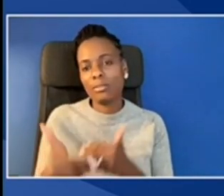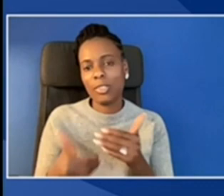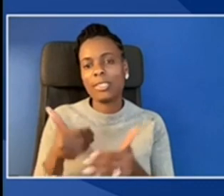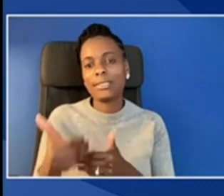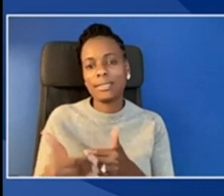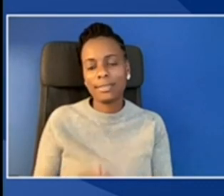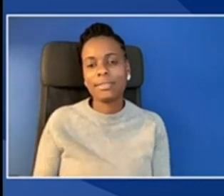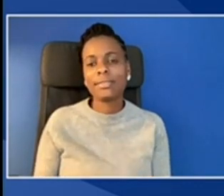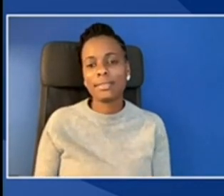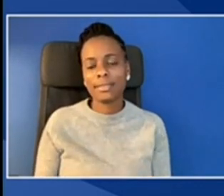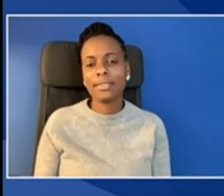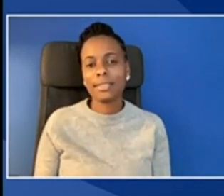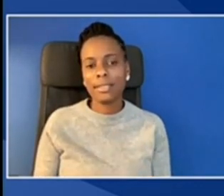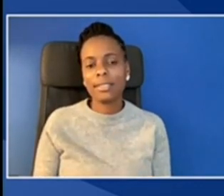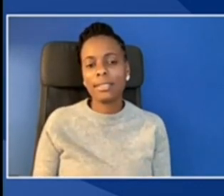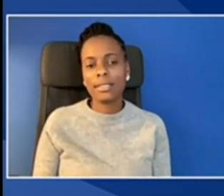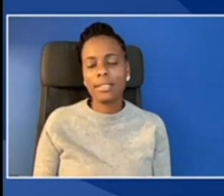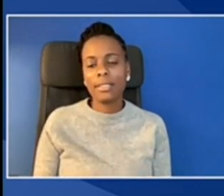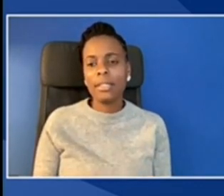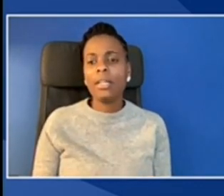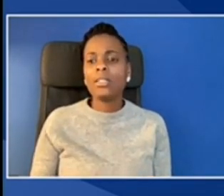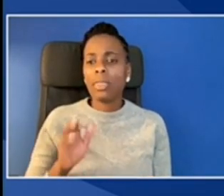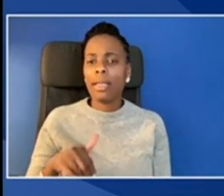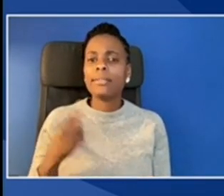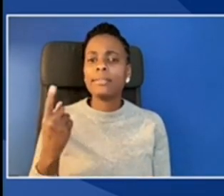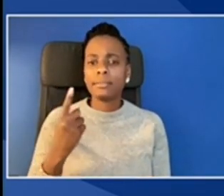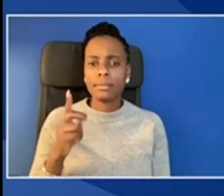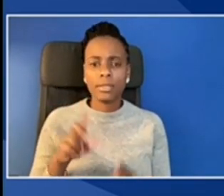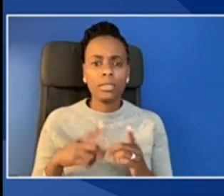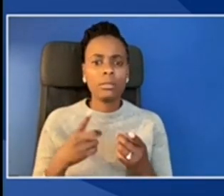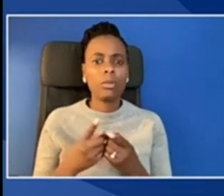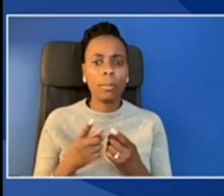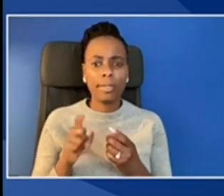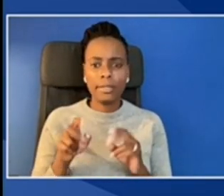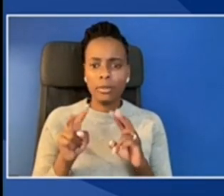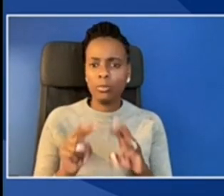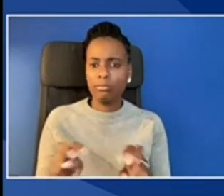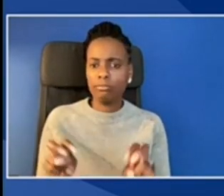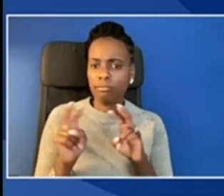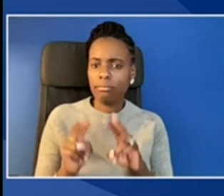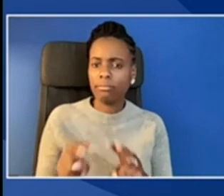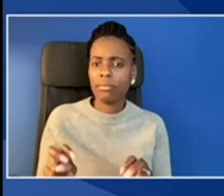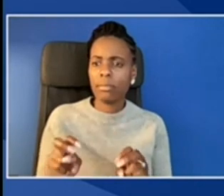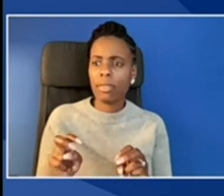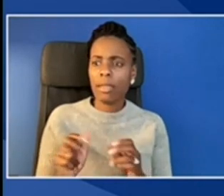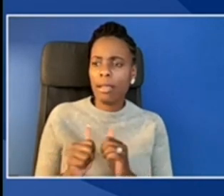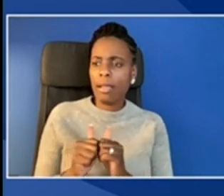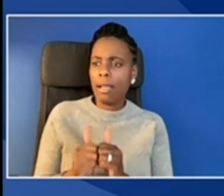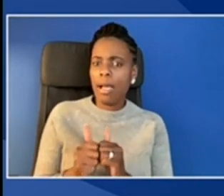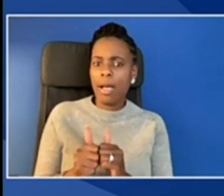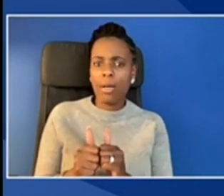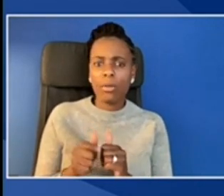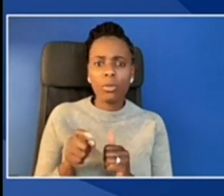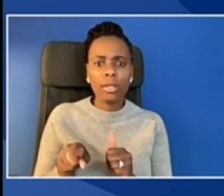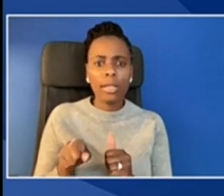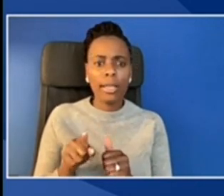And I think that's something where the Department needs to look at what are the ways that they can take existing processes